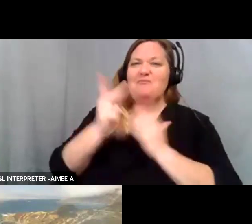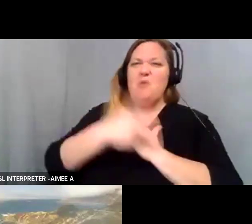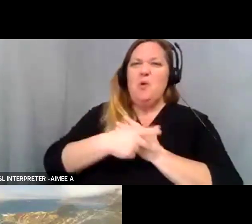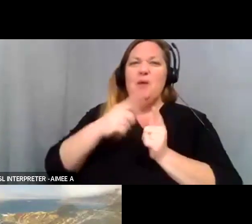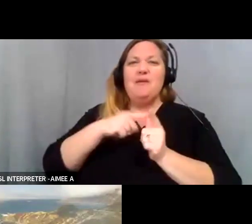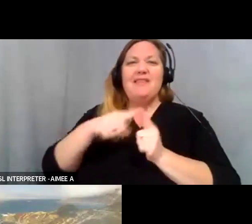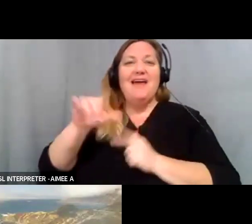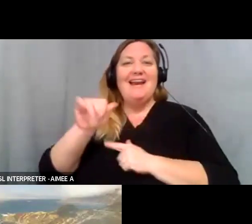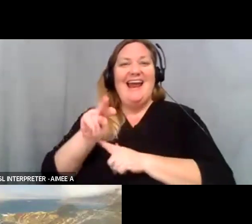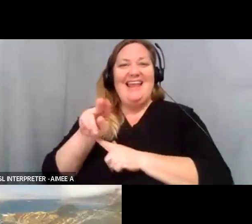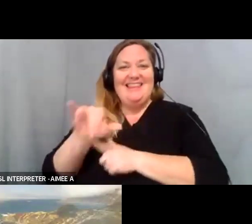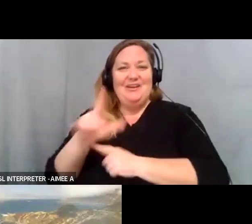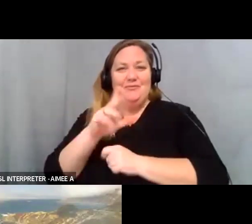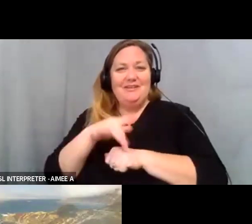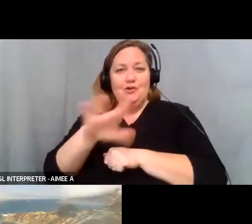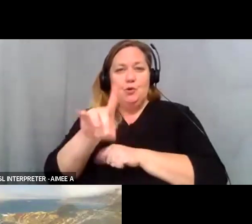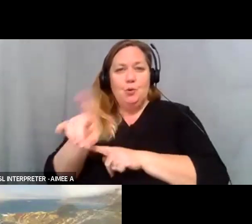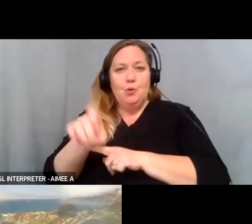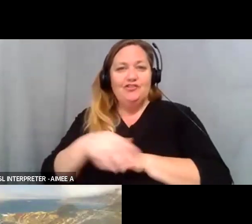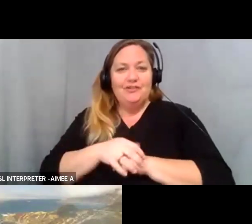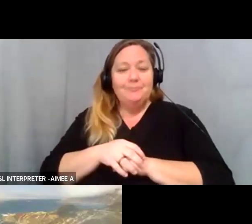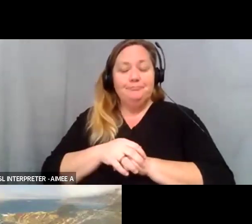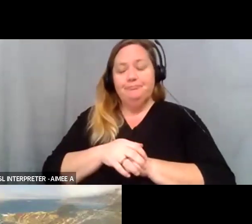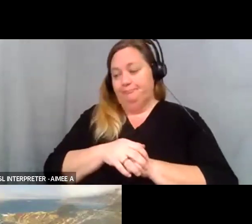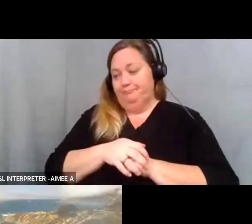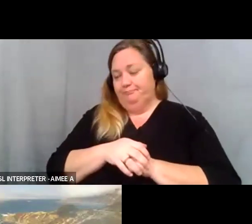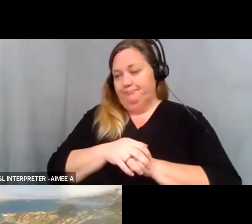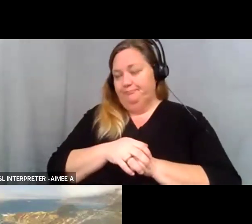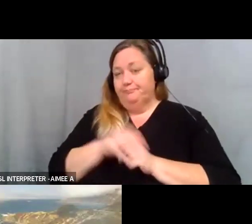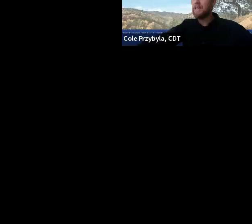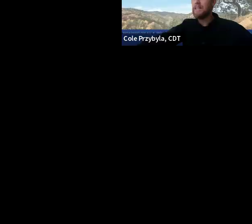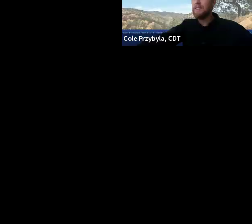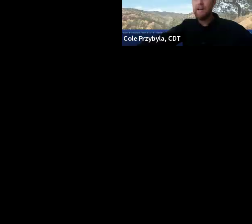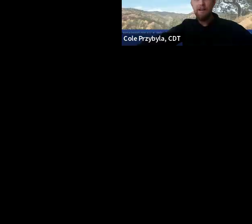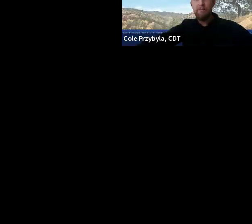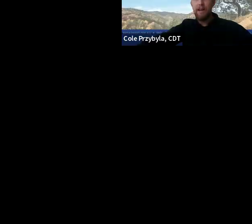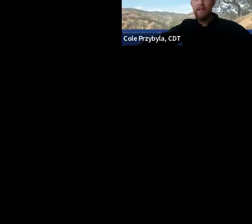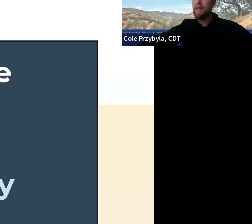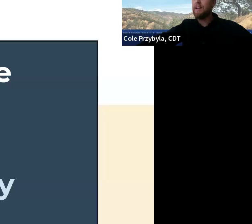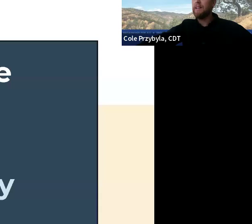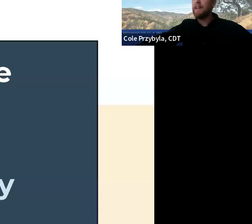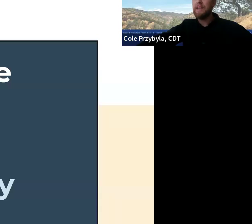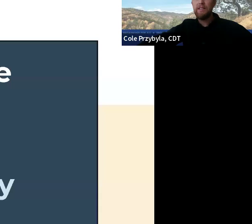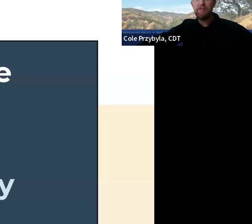I think we'll get to your question. So, Amanda, if you could bring slides up, wand then I'd like to